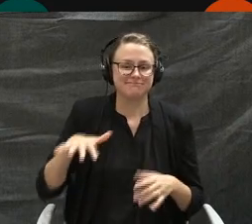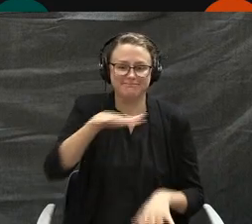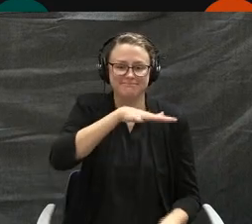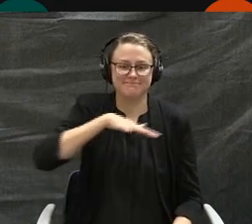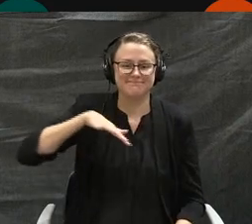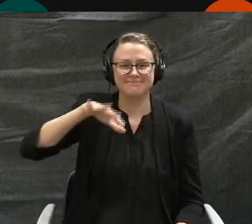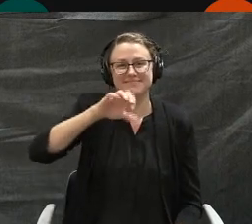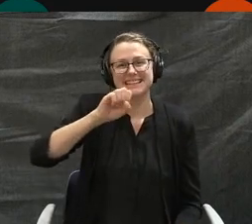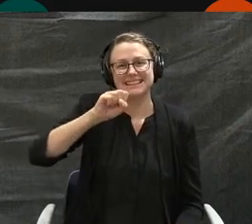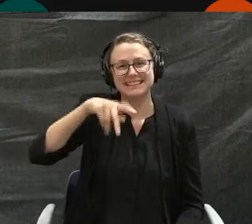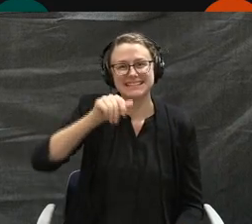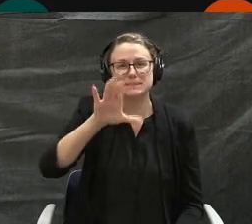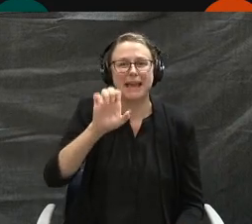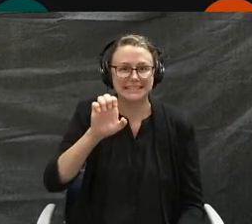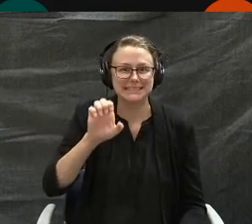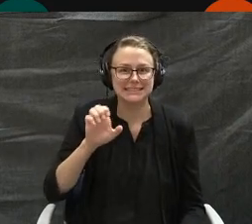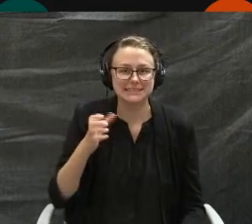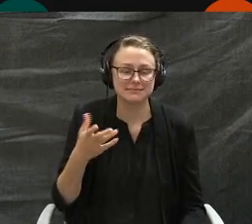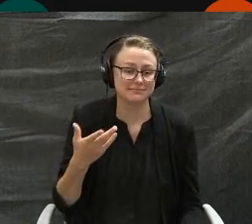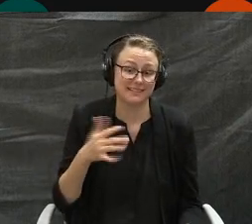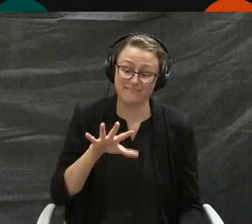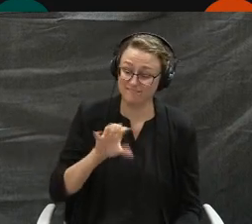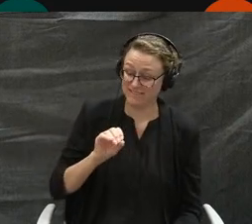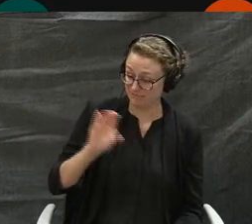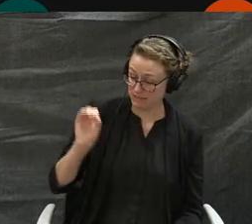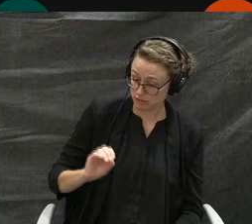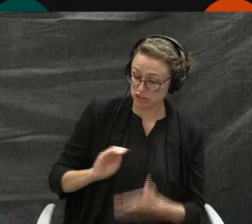this evening. Was space utilization an even at 50% of